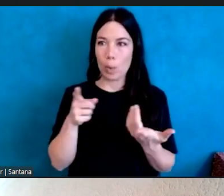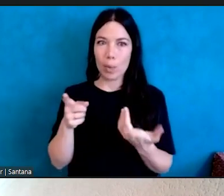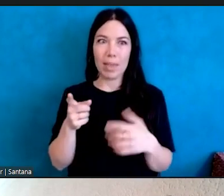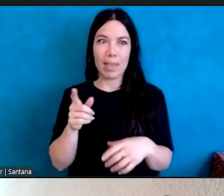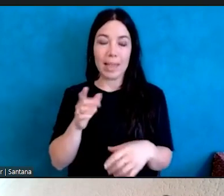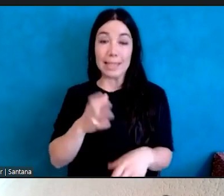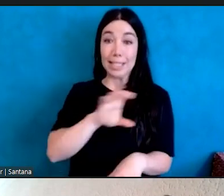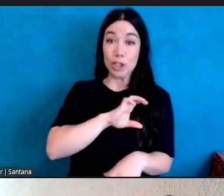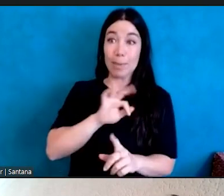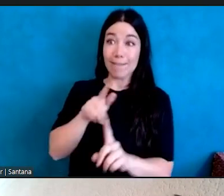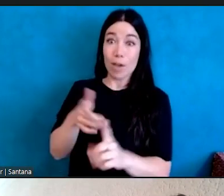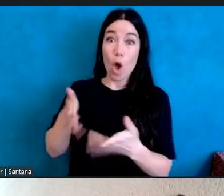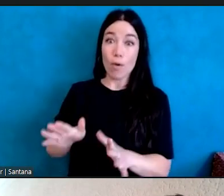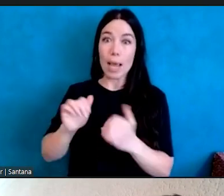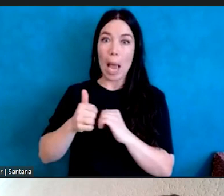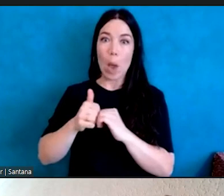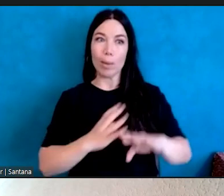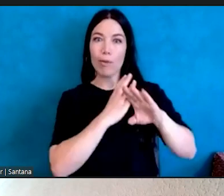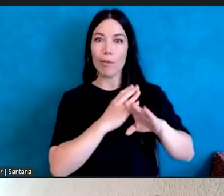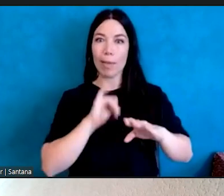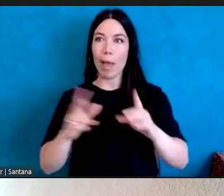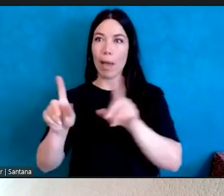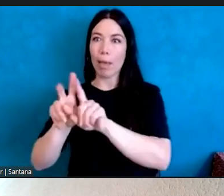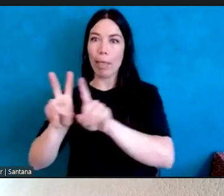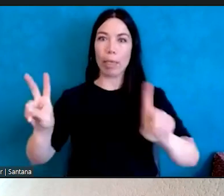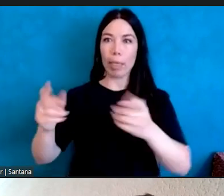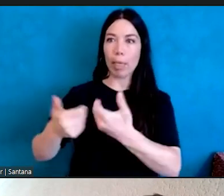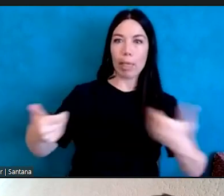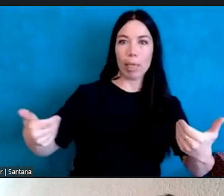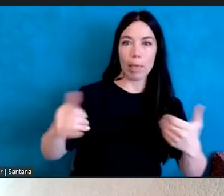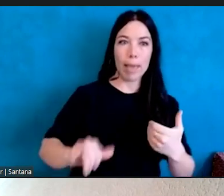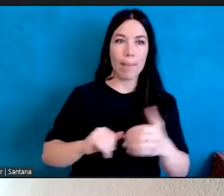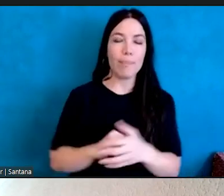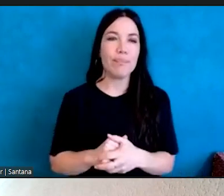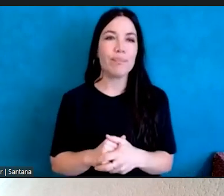So what all of this leads to is what Barnor Hesse talked about is racial undecideability,